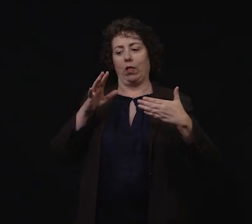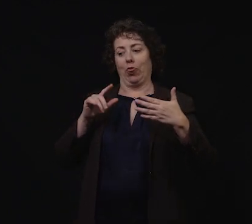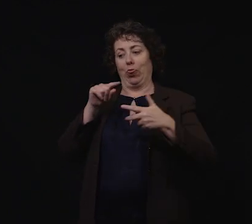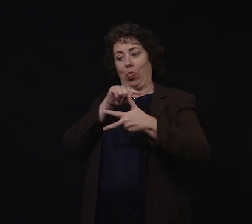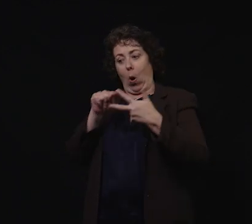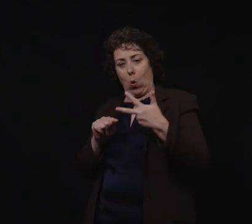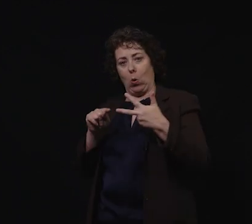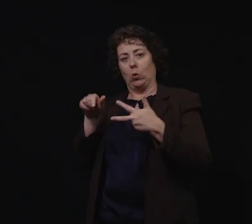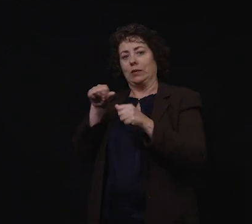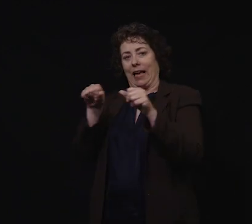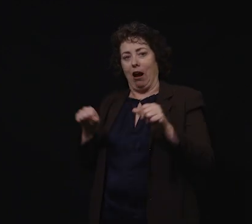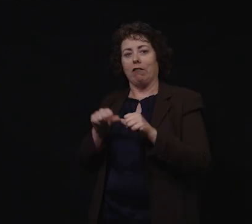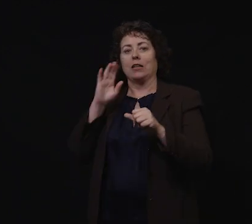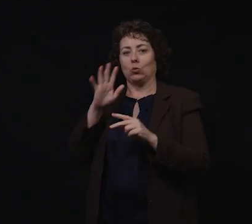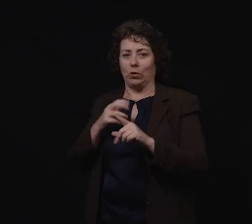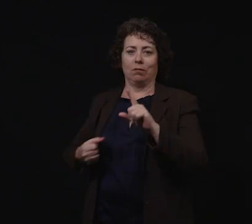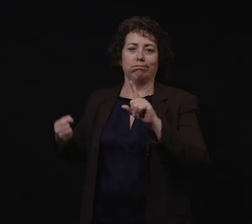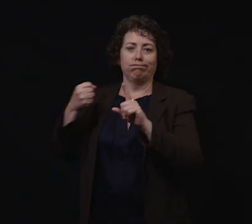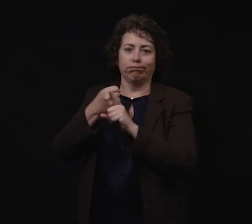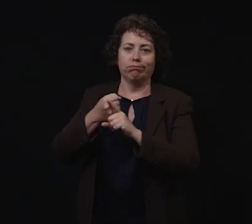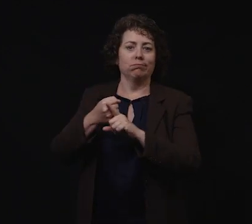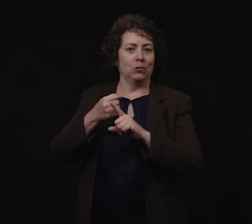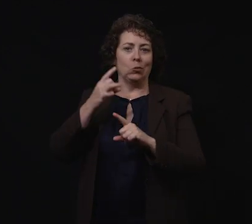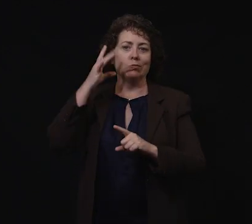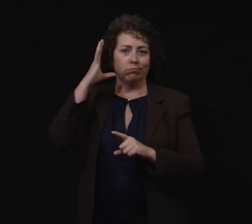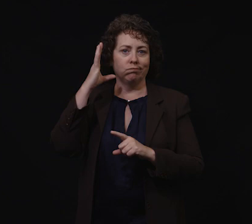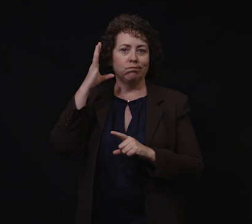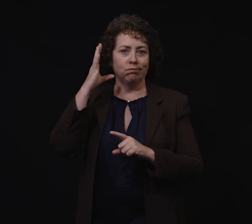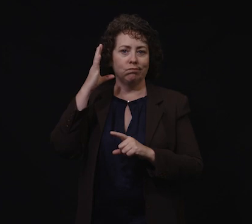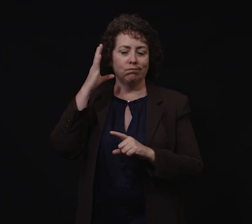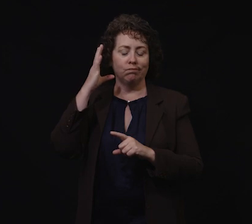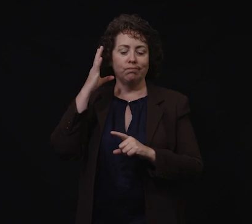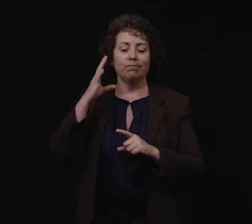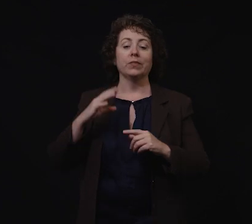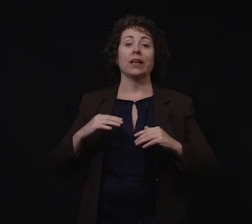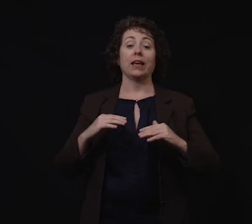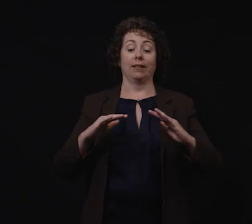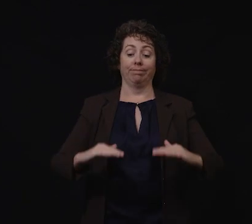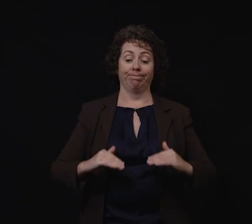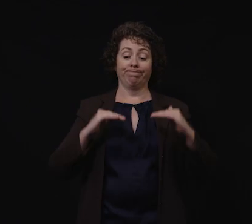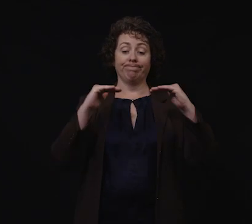We are working on a second tier of shelters that will open